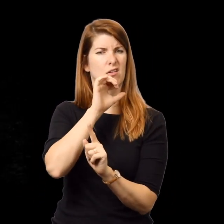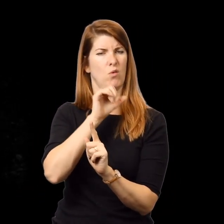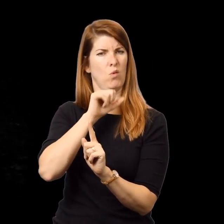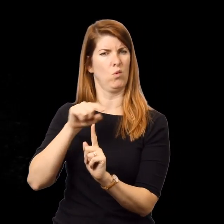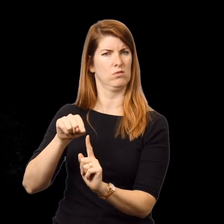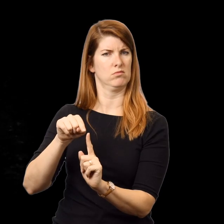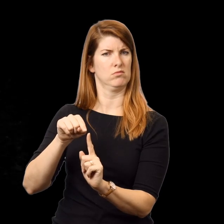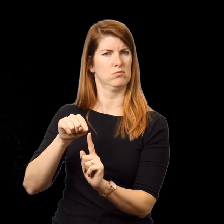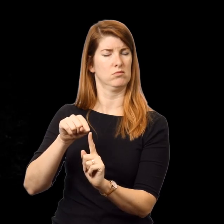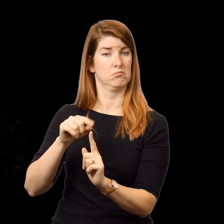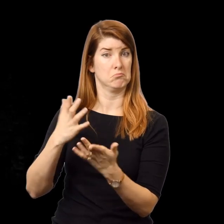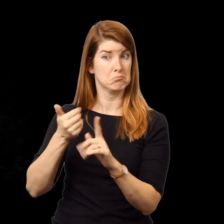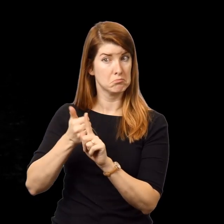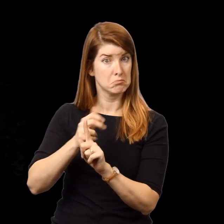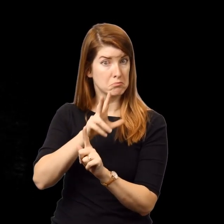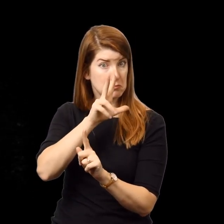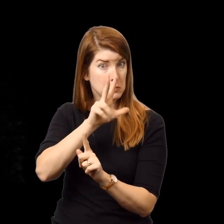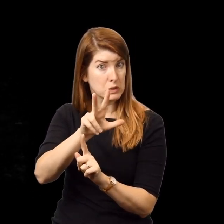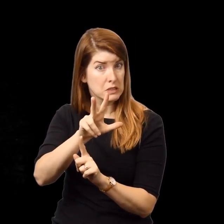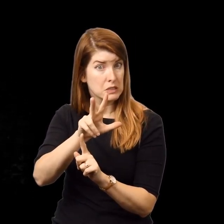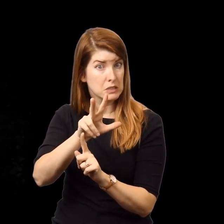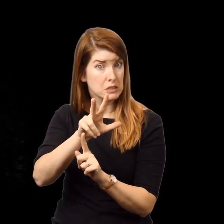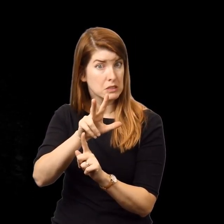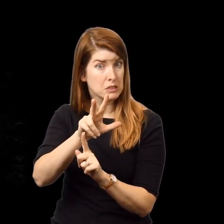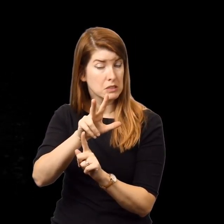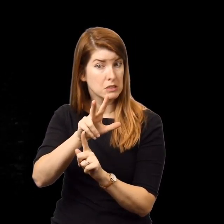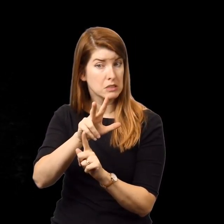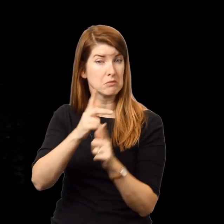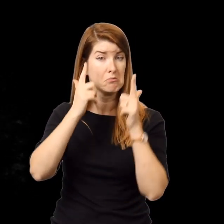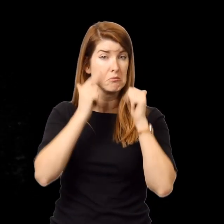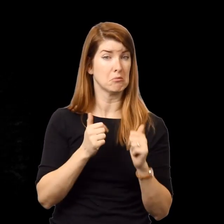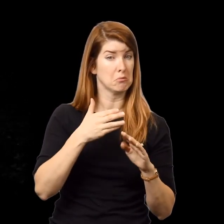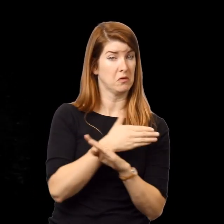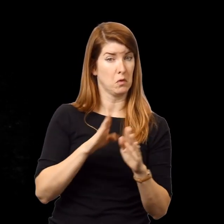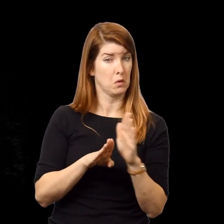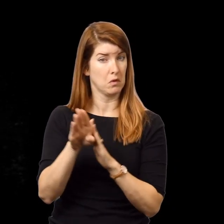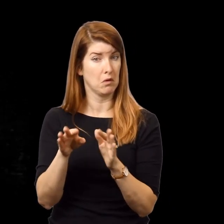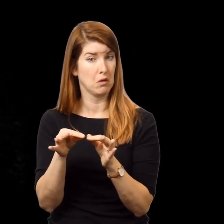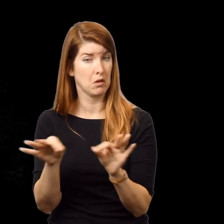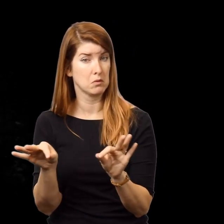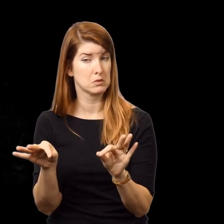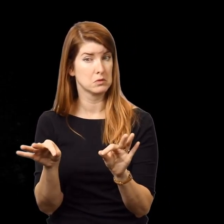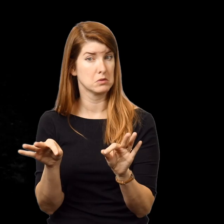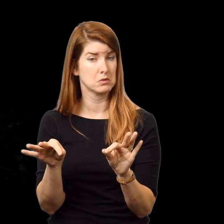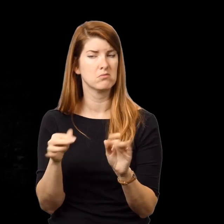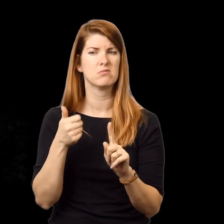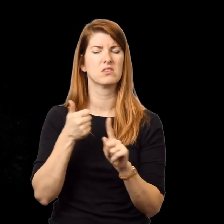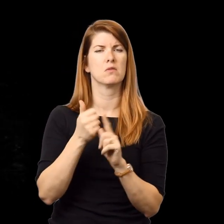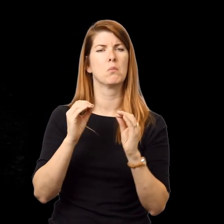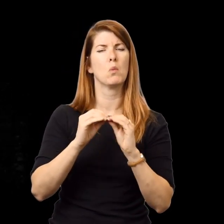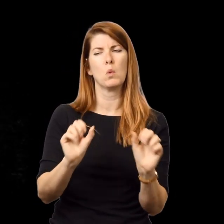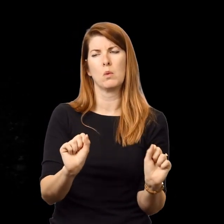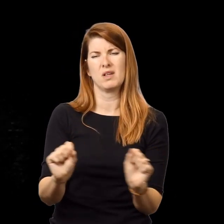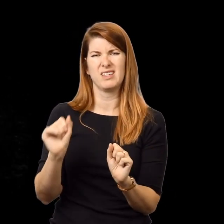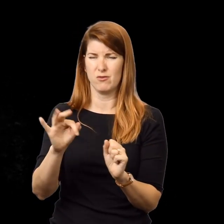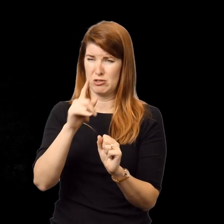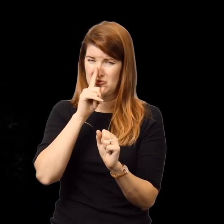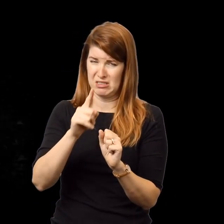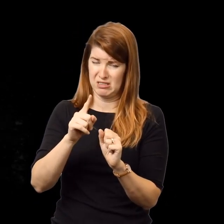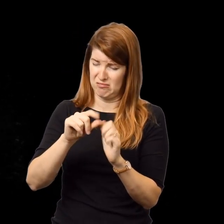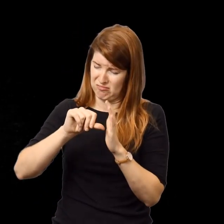A three-year-old that's prelingual has much more ability if we really intensely focus